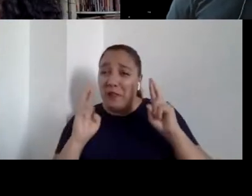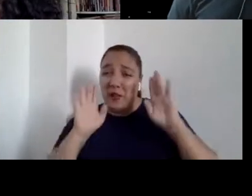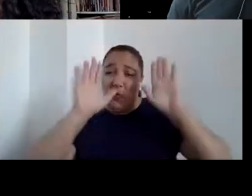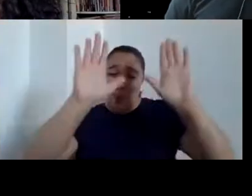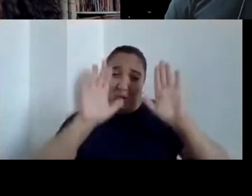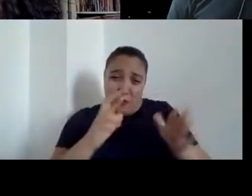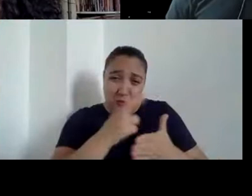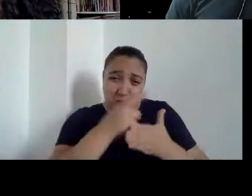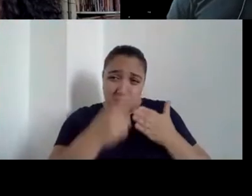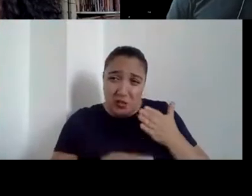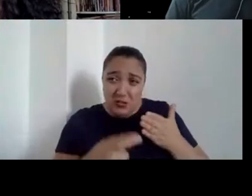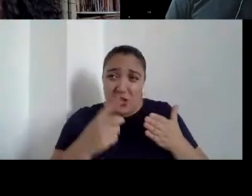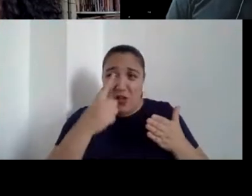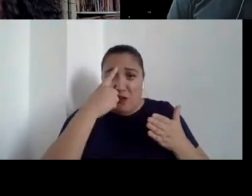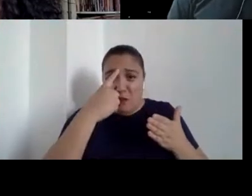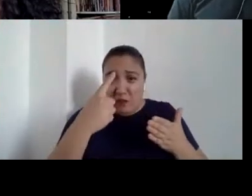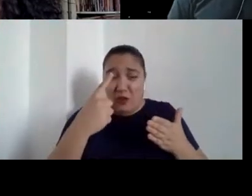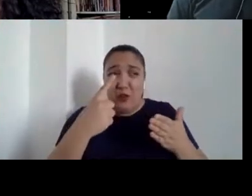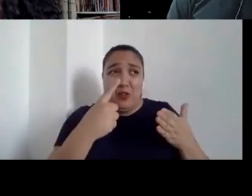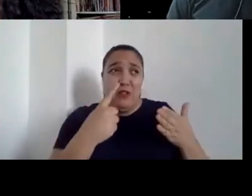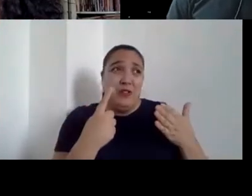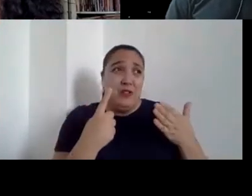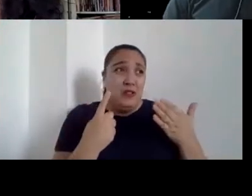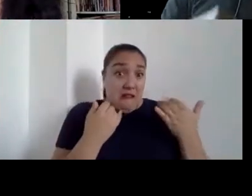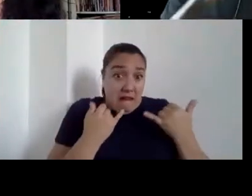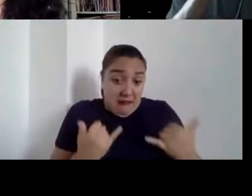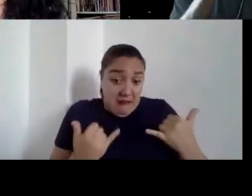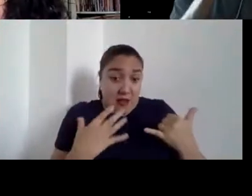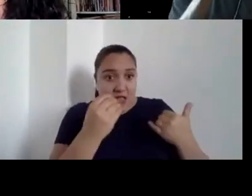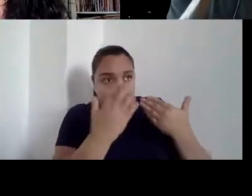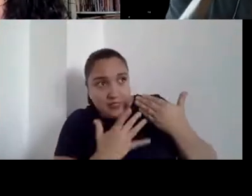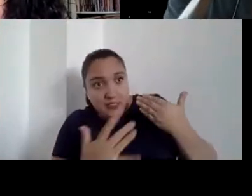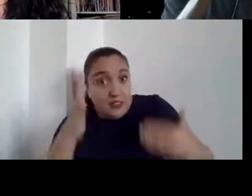field and beyond. >> SYDNEY SKYBETTER: Totally and